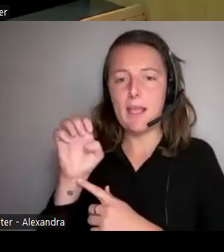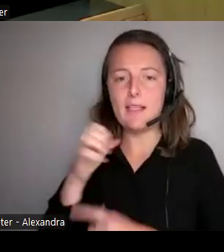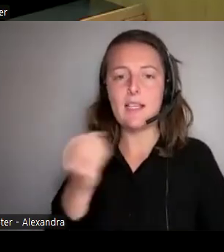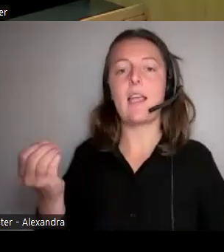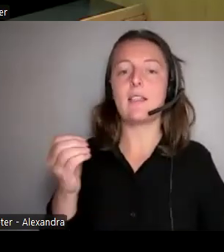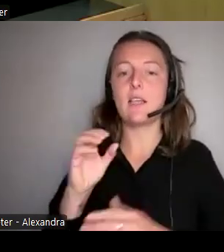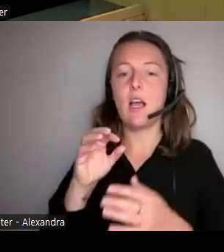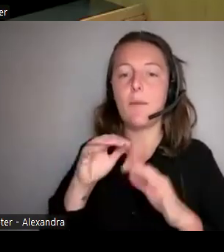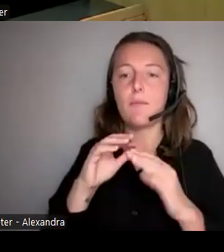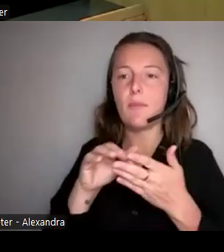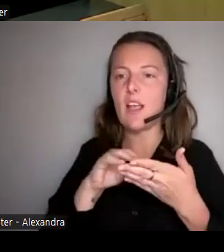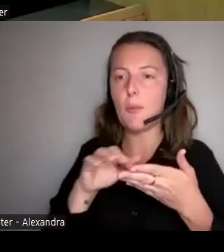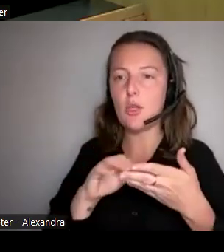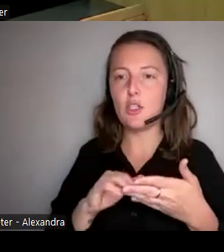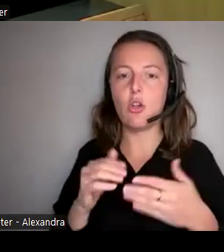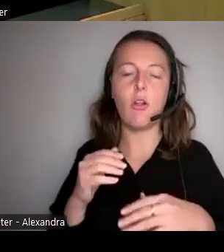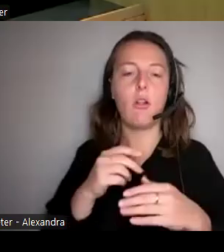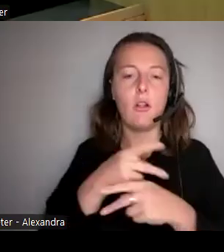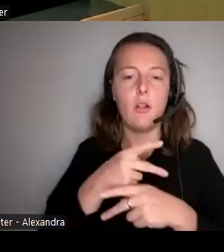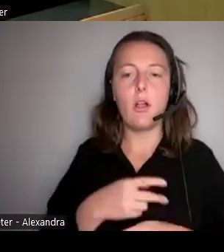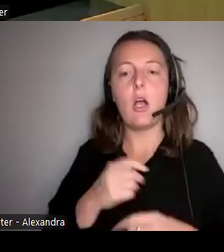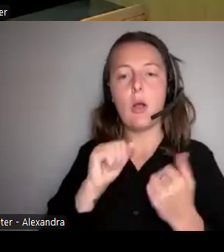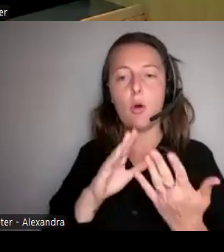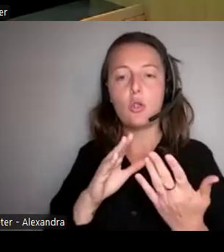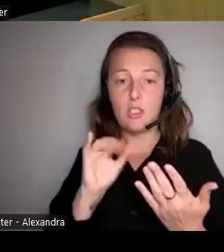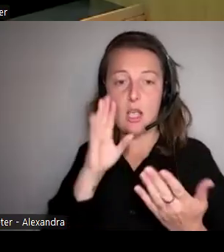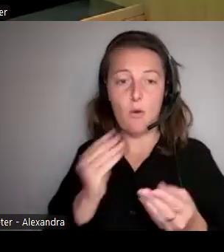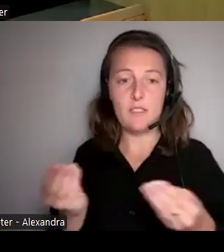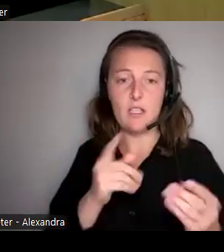answering some of these questions. Whether or not it fit the learning health care system mission